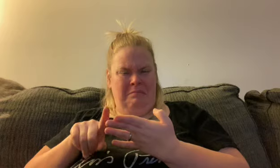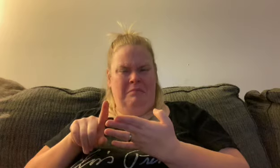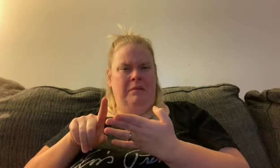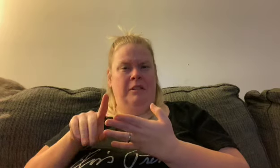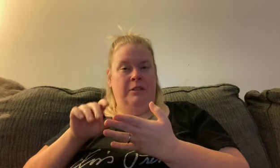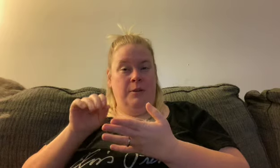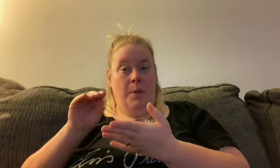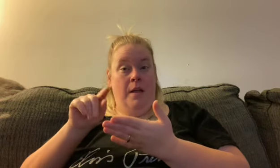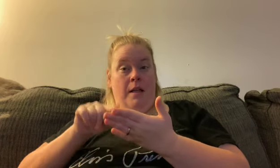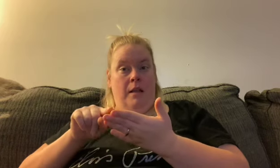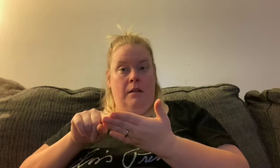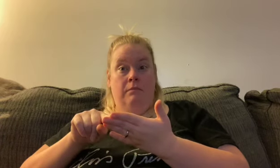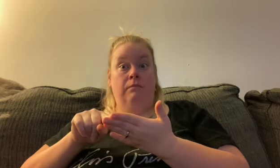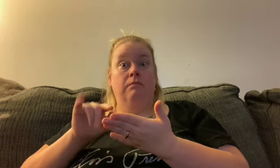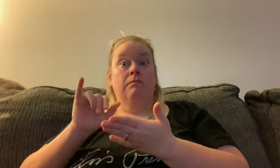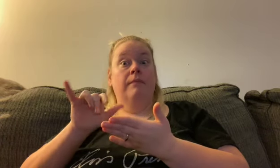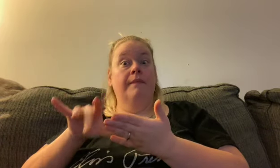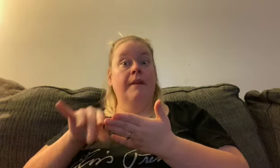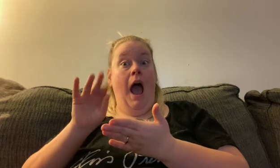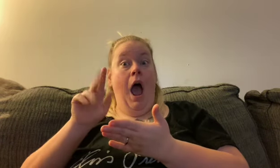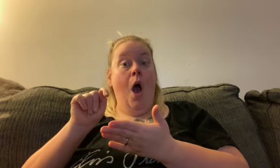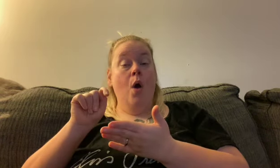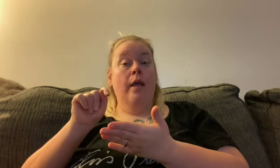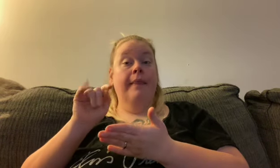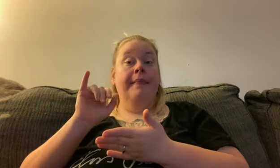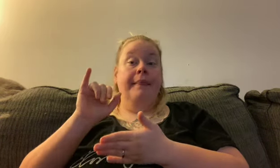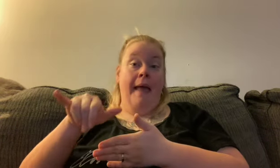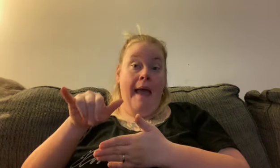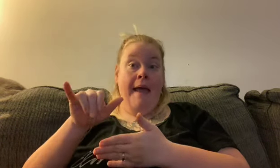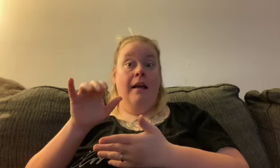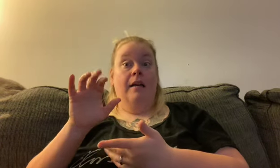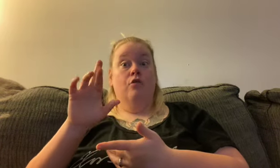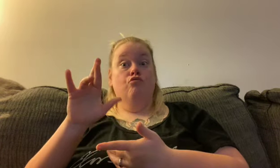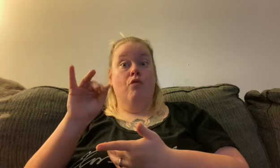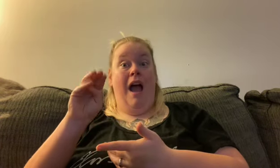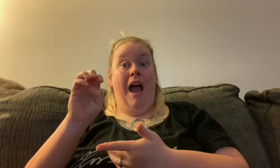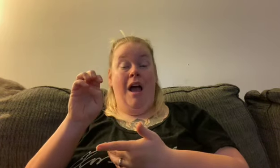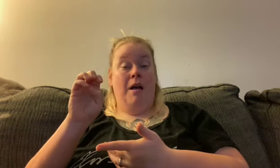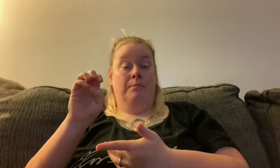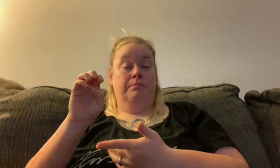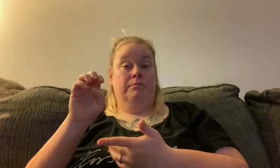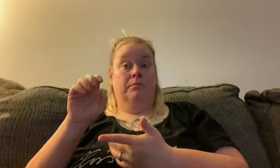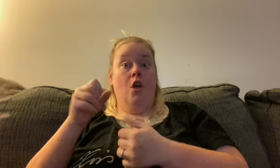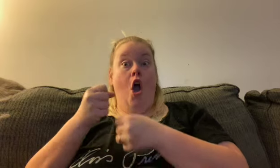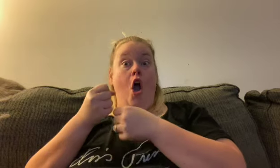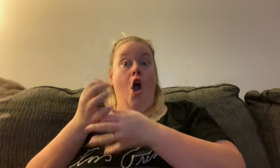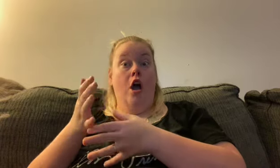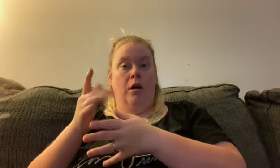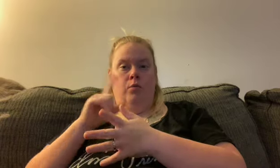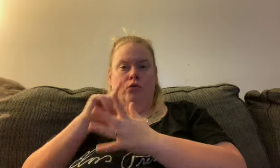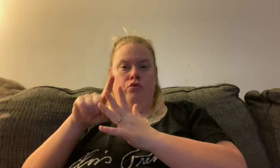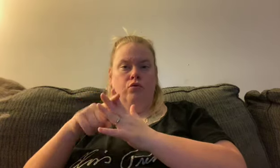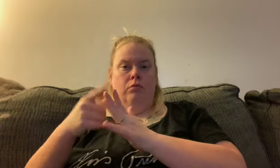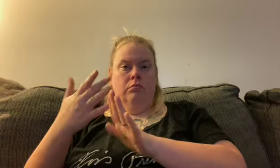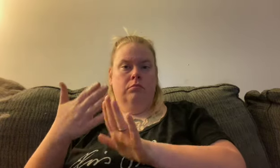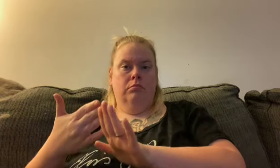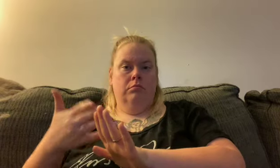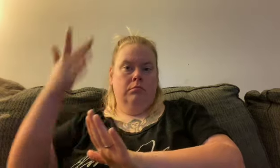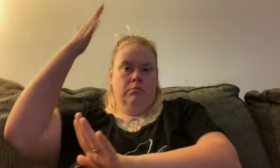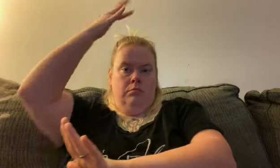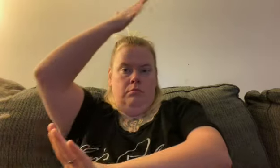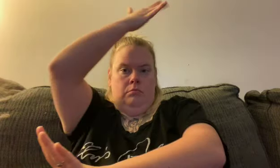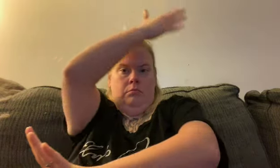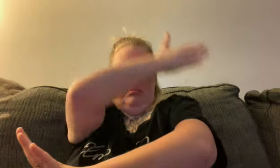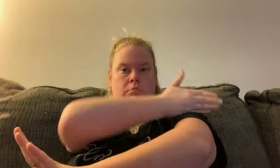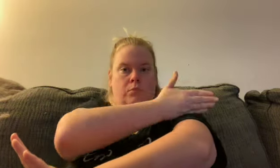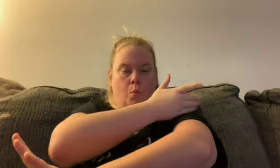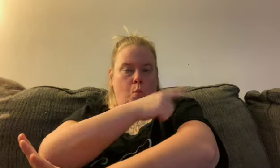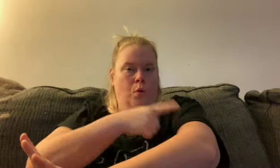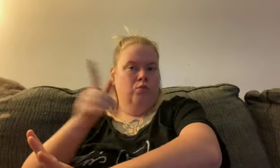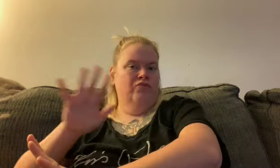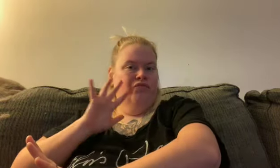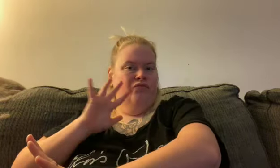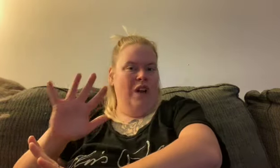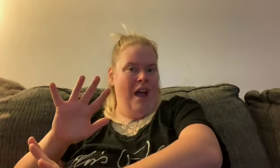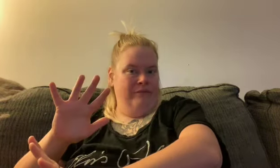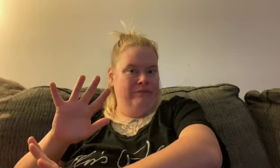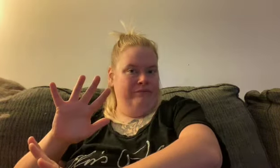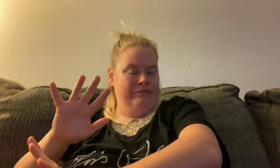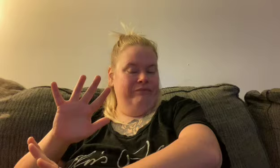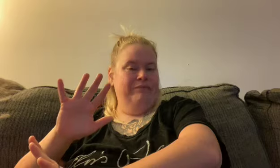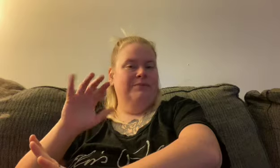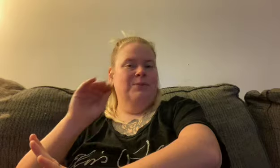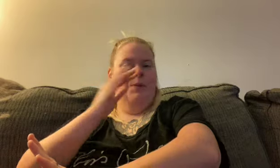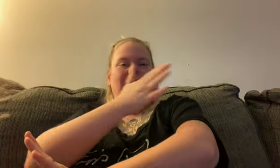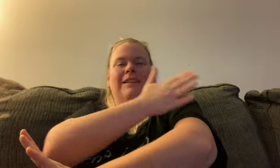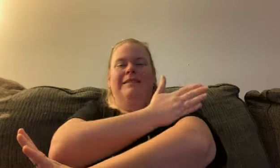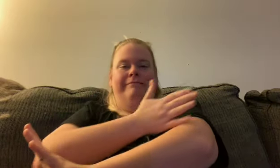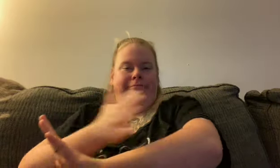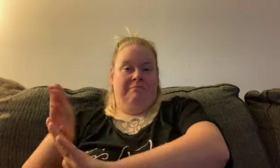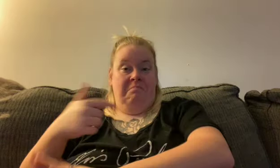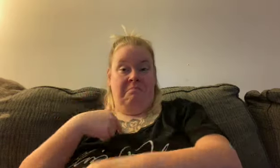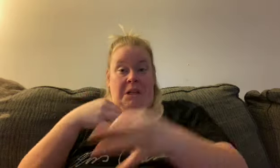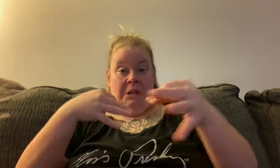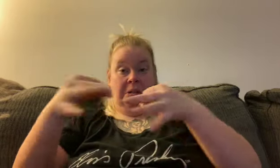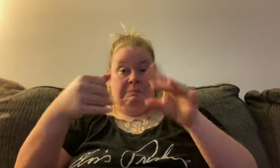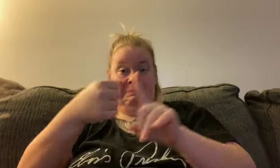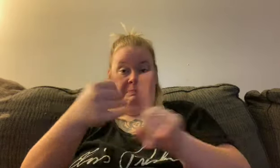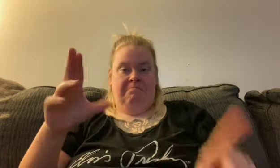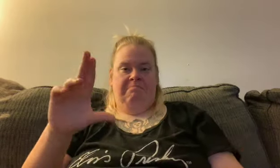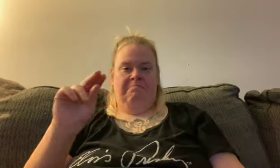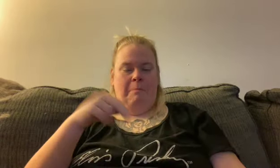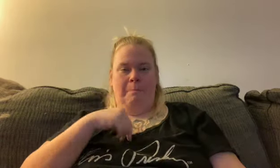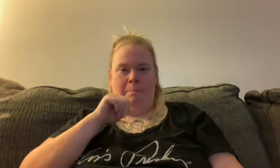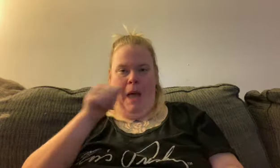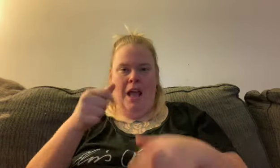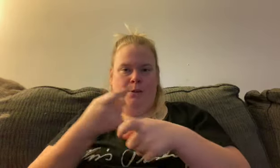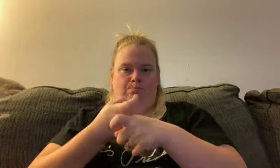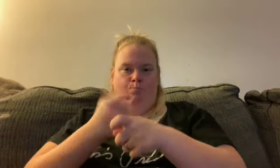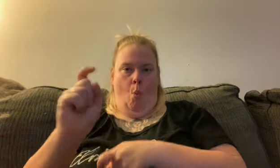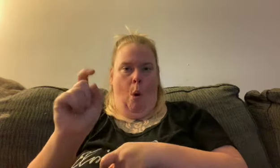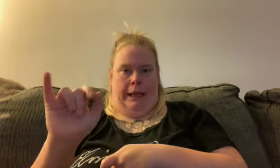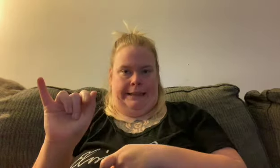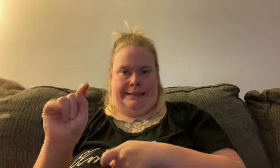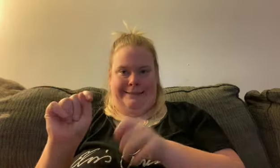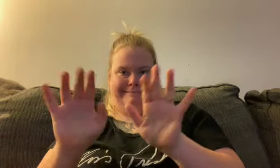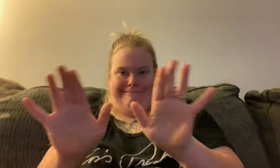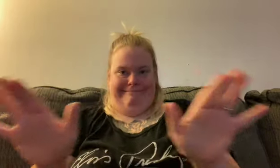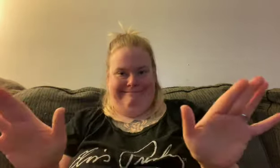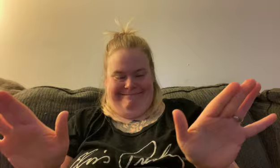Throughout the investigation, they found out that the case was connected when he was 5 years old. I am not going to be the spoiler and explain what happens.